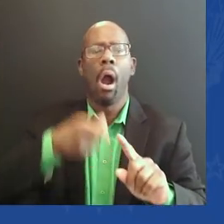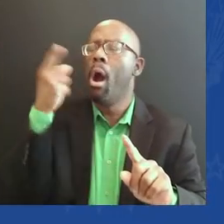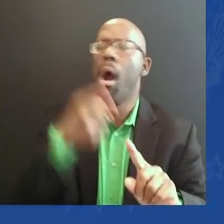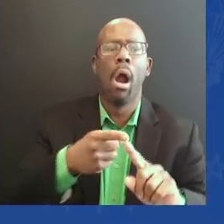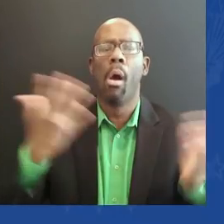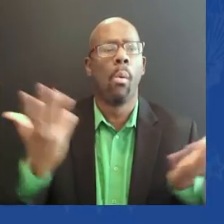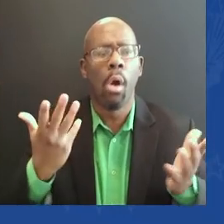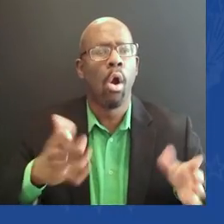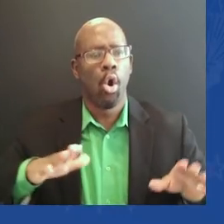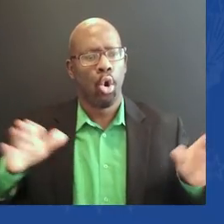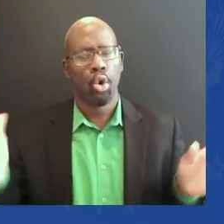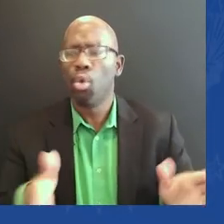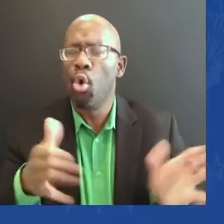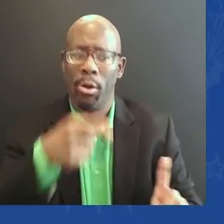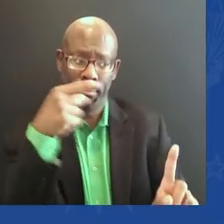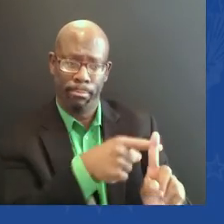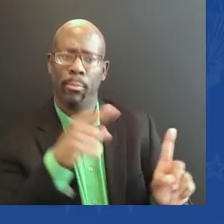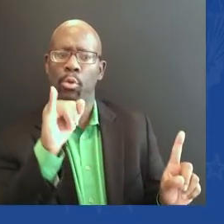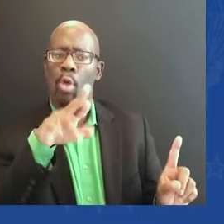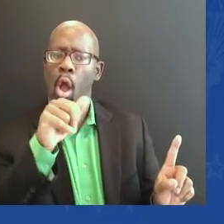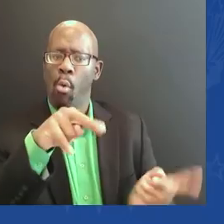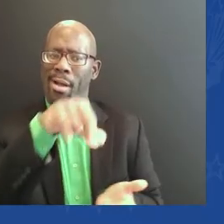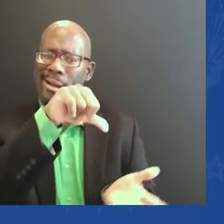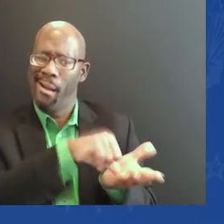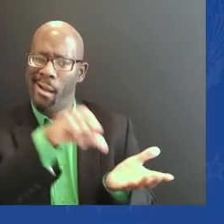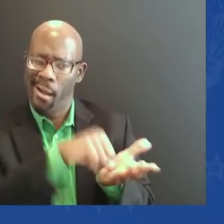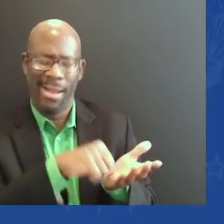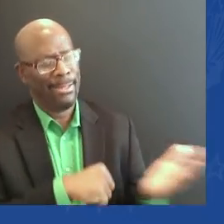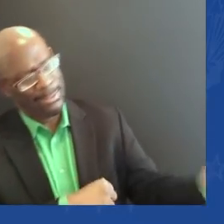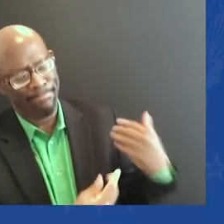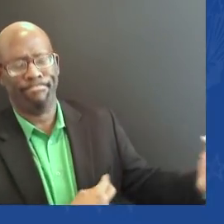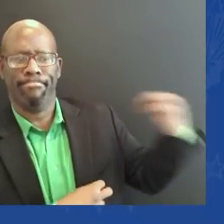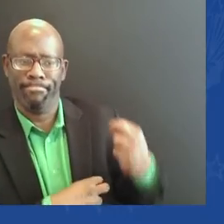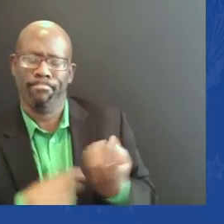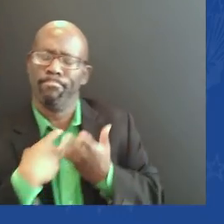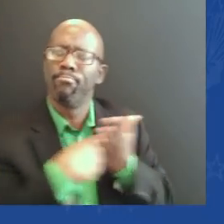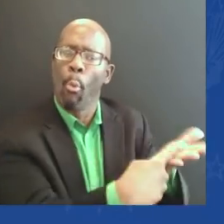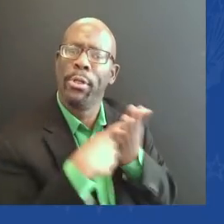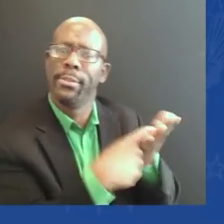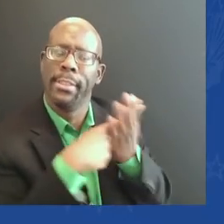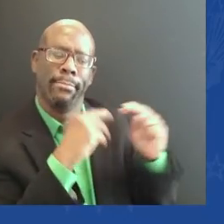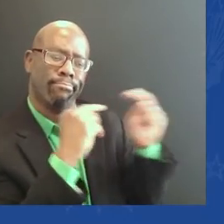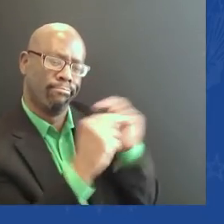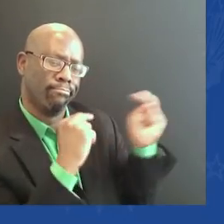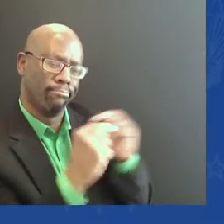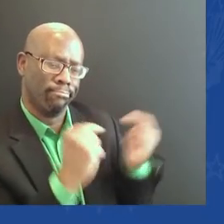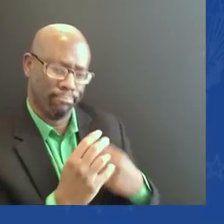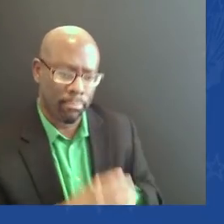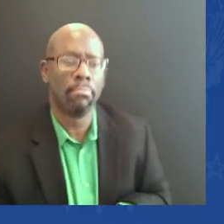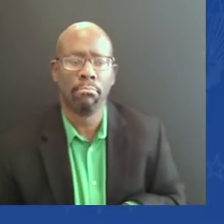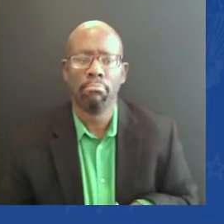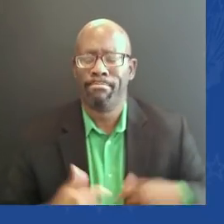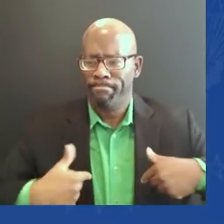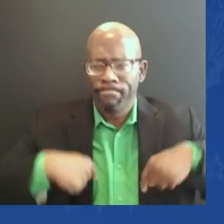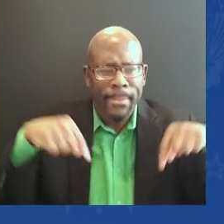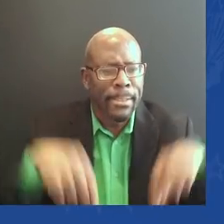I also wanted to note that, even as I've been here in Rome, as you might guess -- and some of you, I suspect, do the same thing -- American reporters --